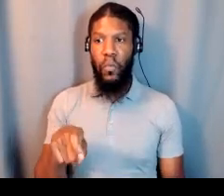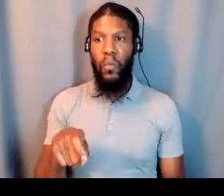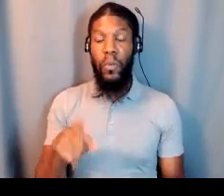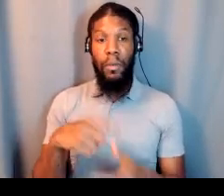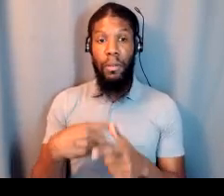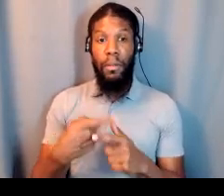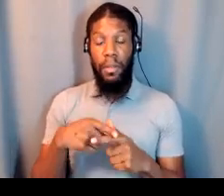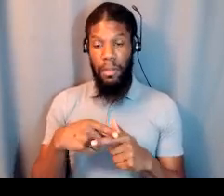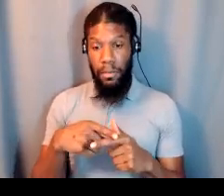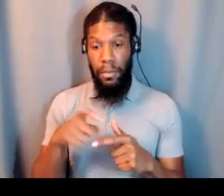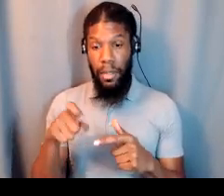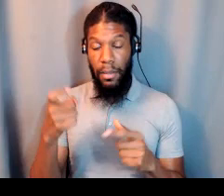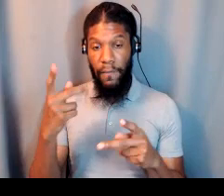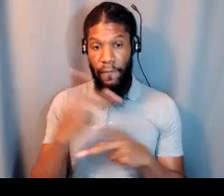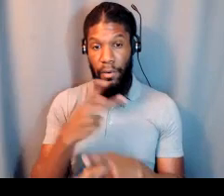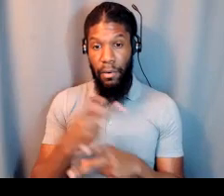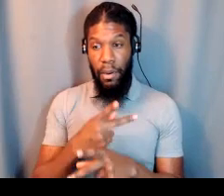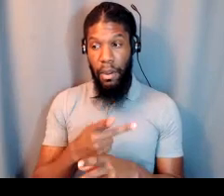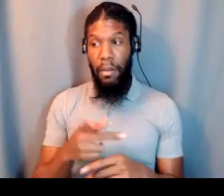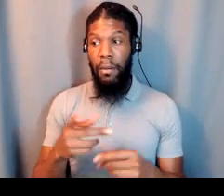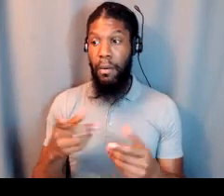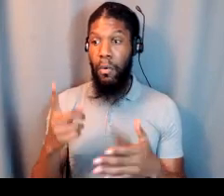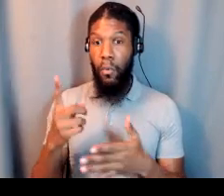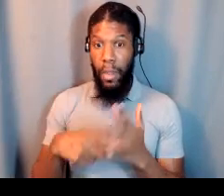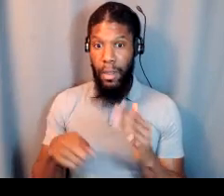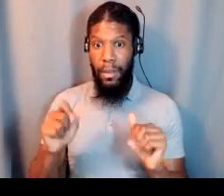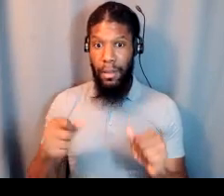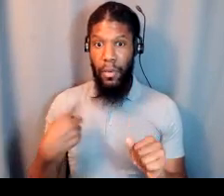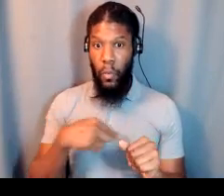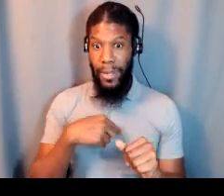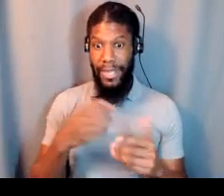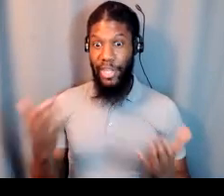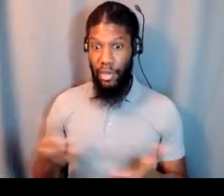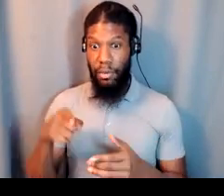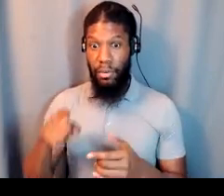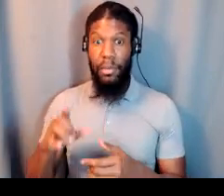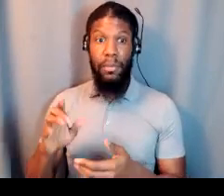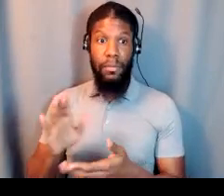either online, or when we eventually return face to face,